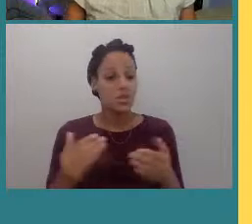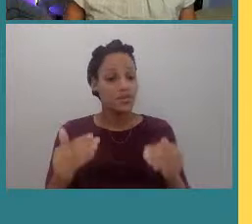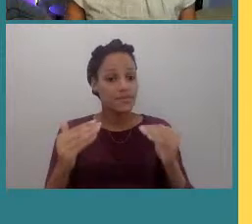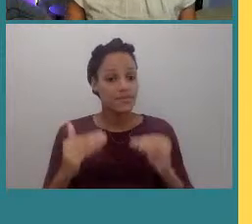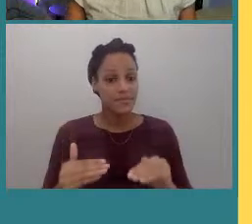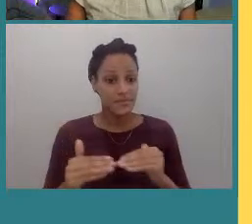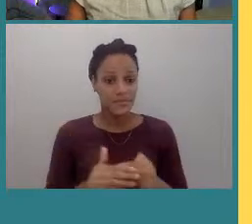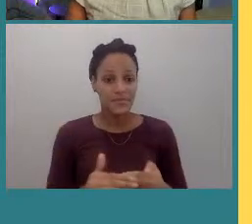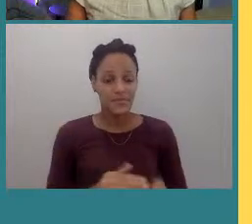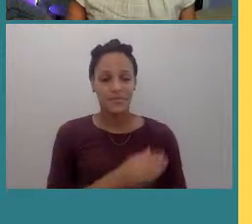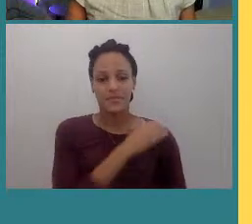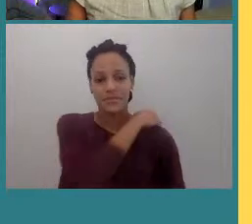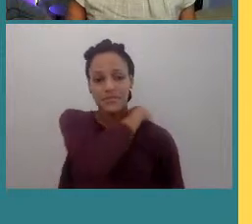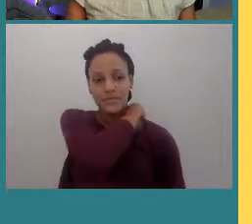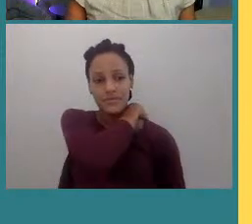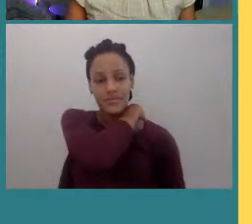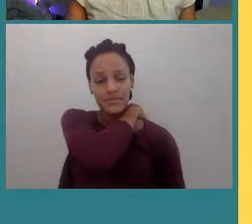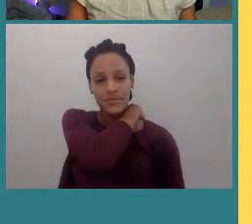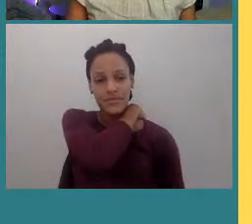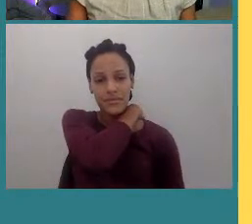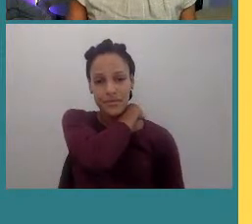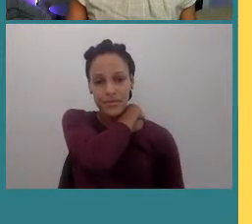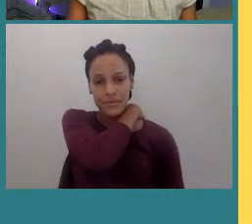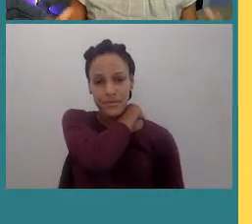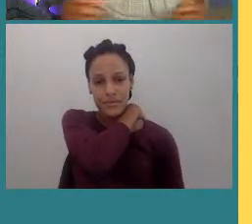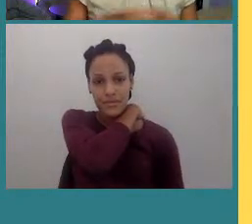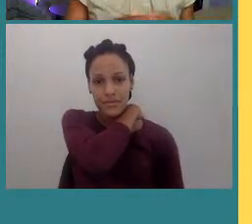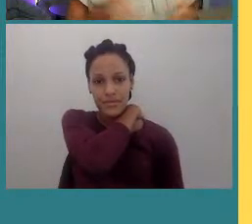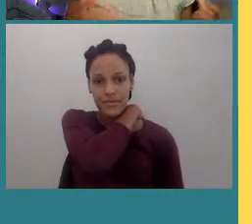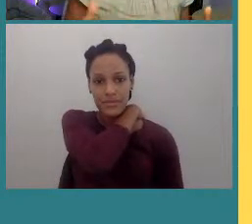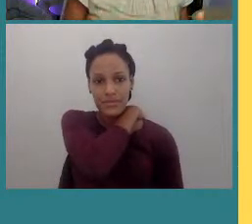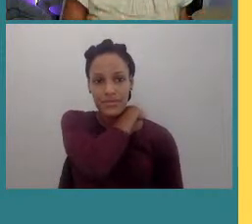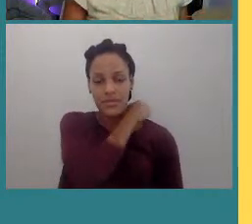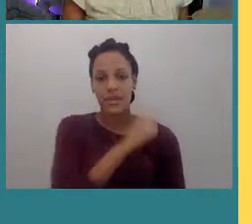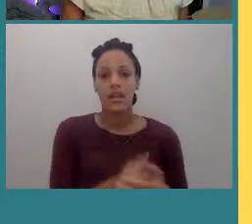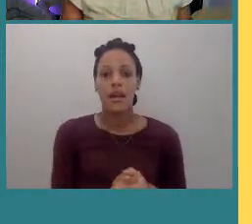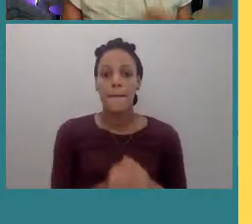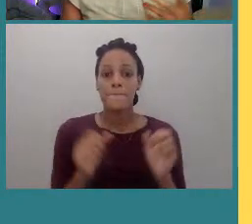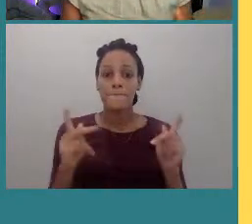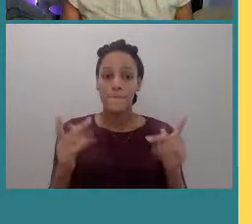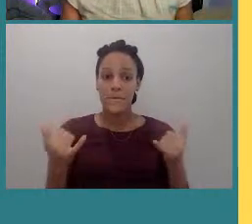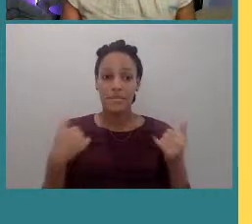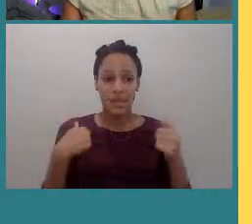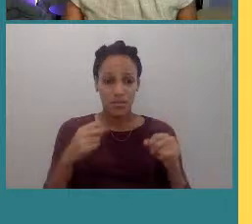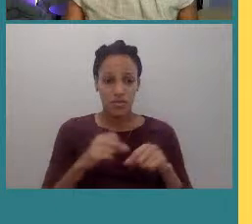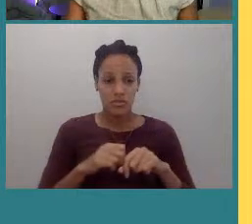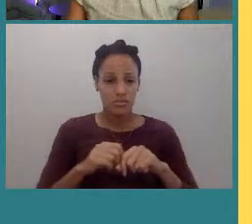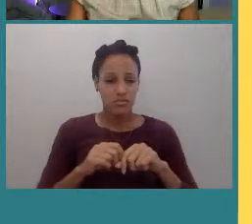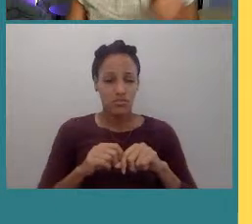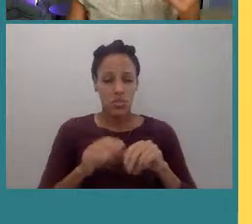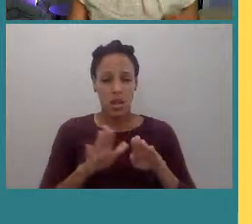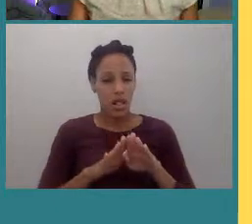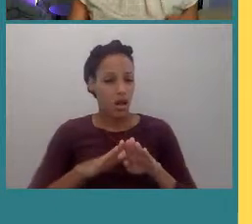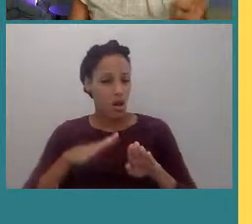know, I had his email. Hey, I love your work. I would love to do an encyclopedia about Black